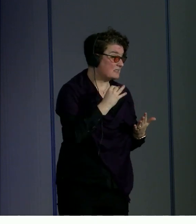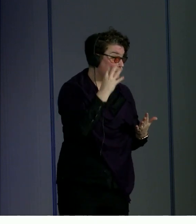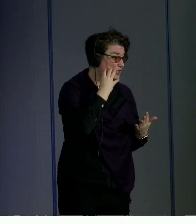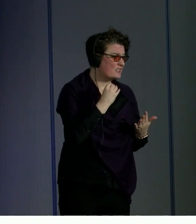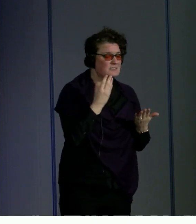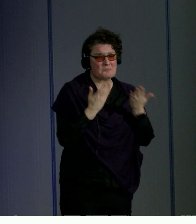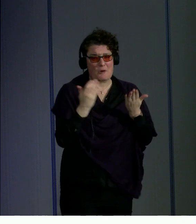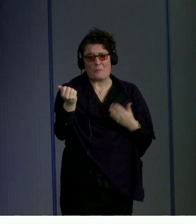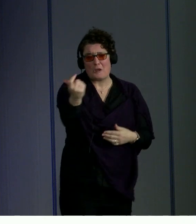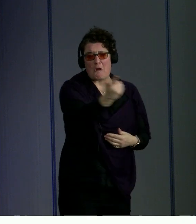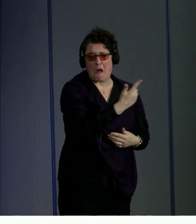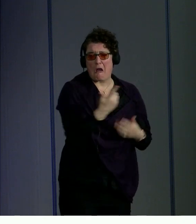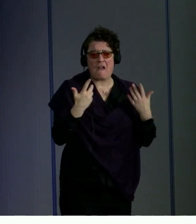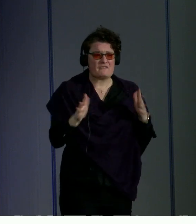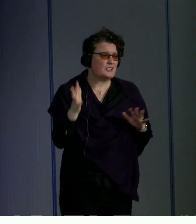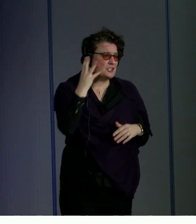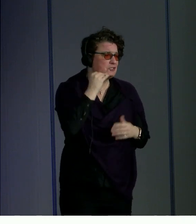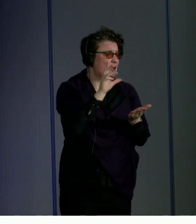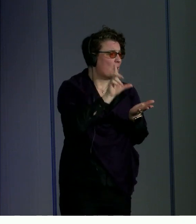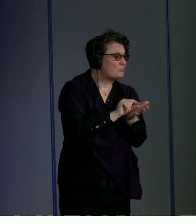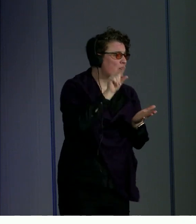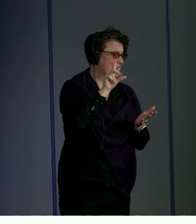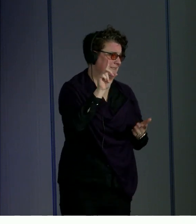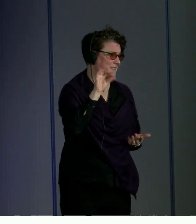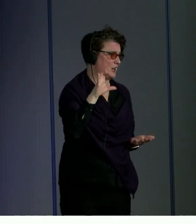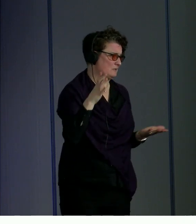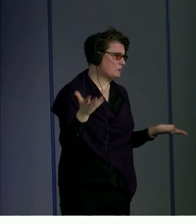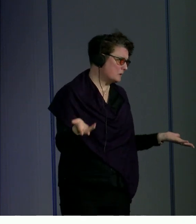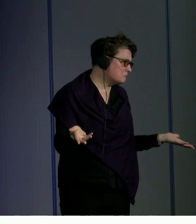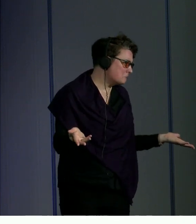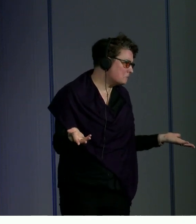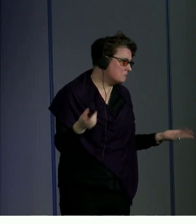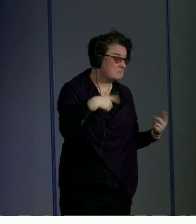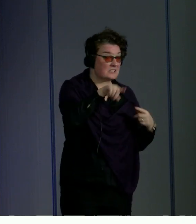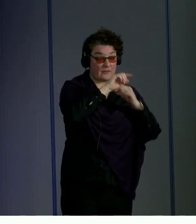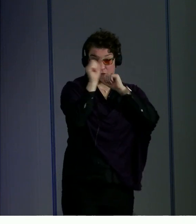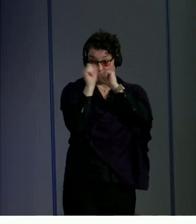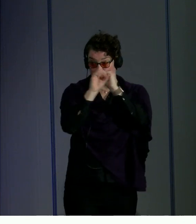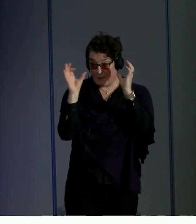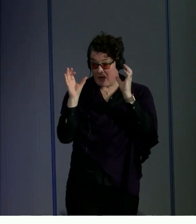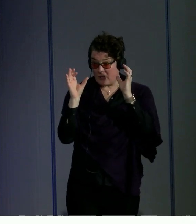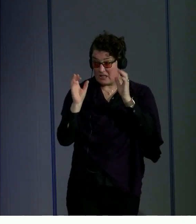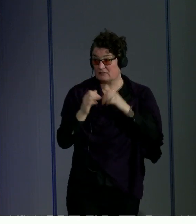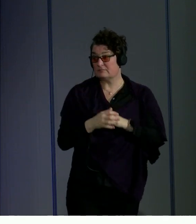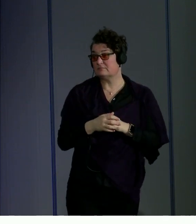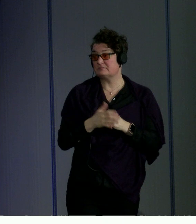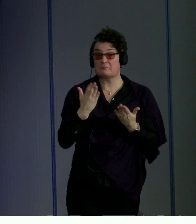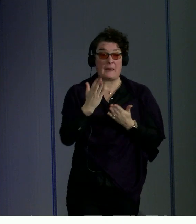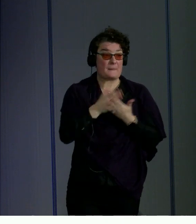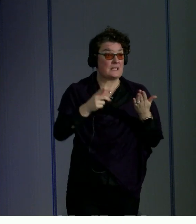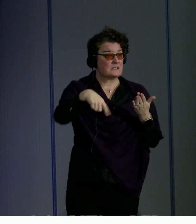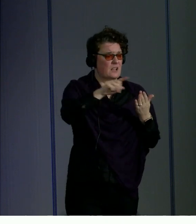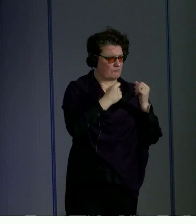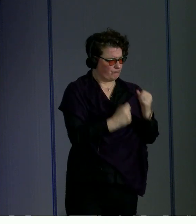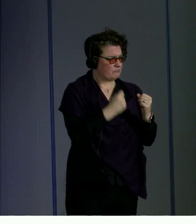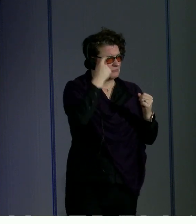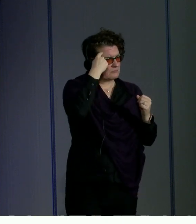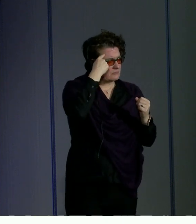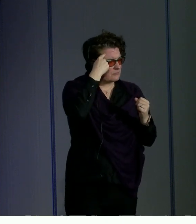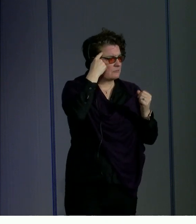document. So when you think about it, some of you might be visual processors, and on your computer,